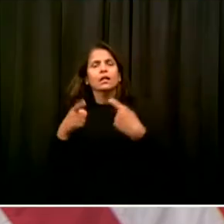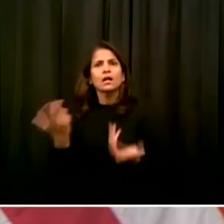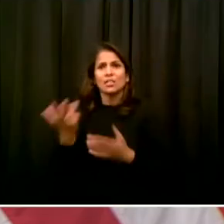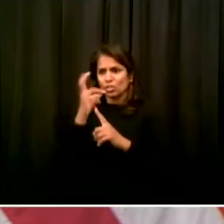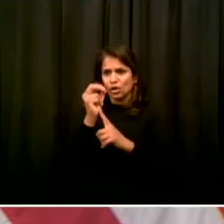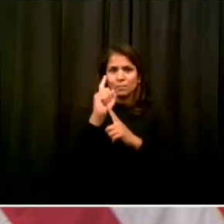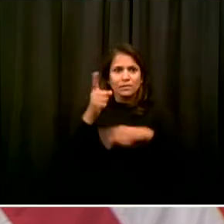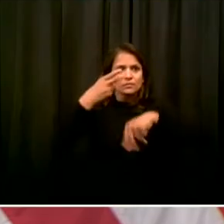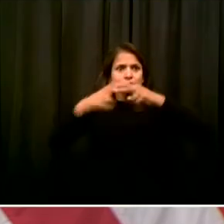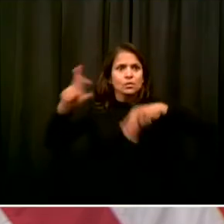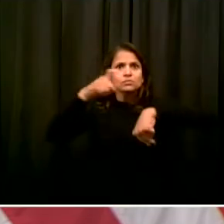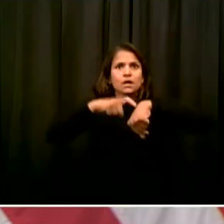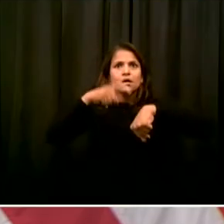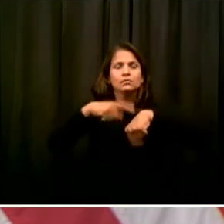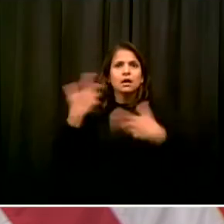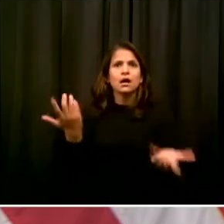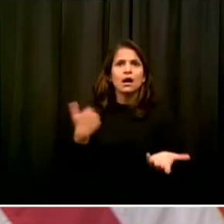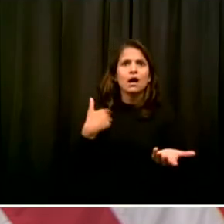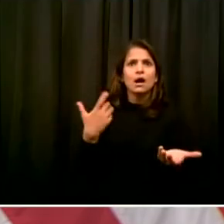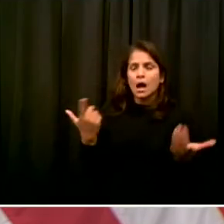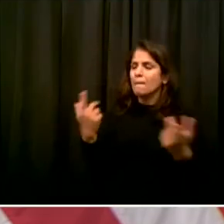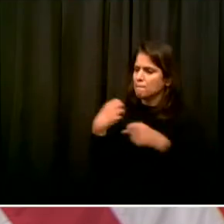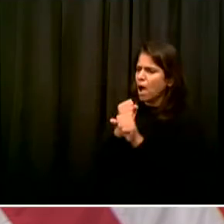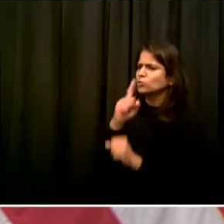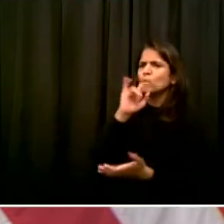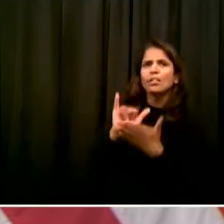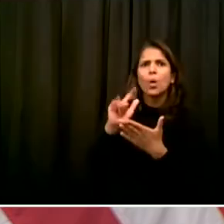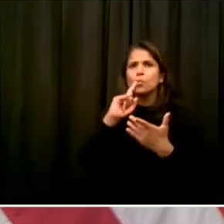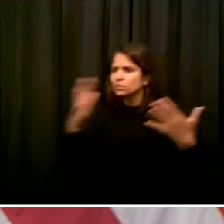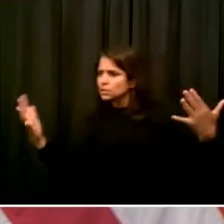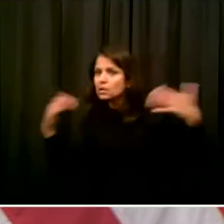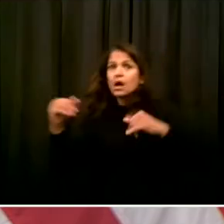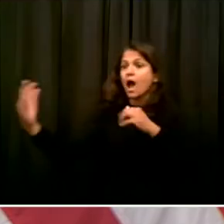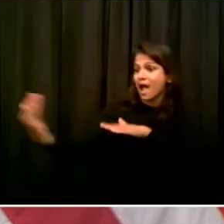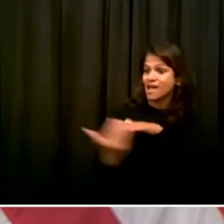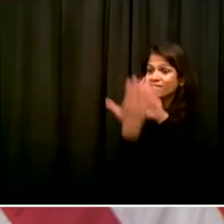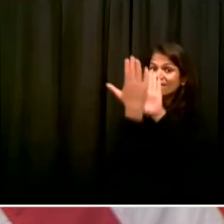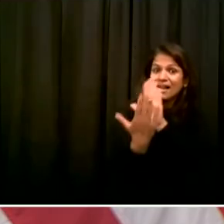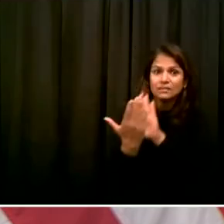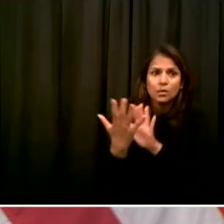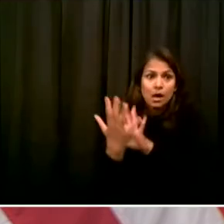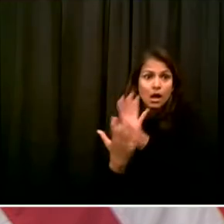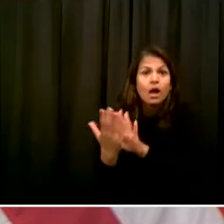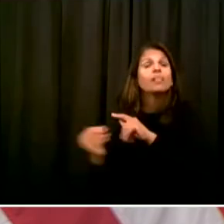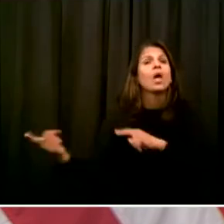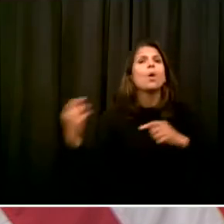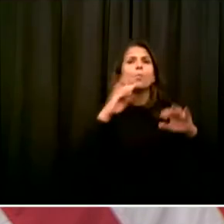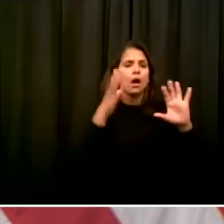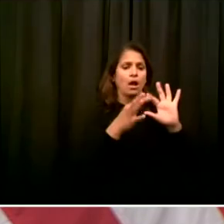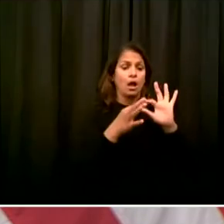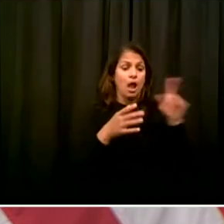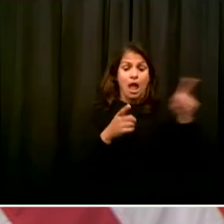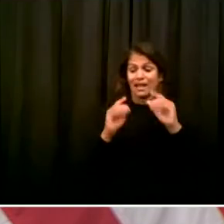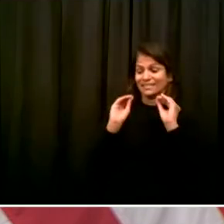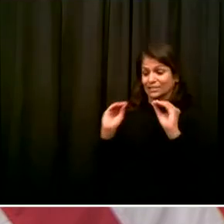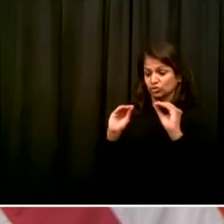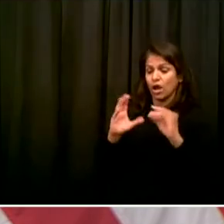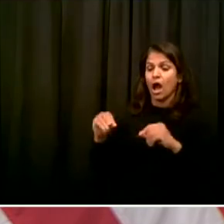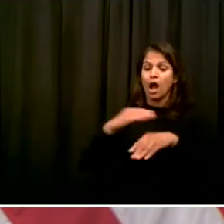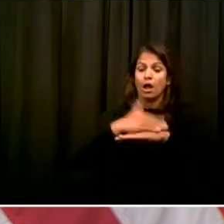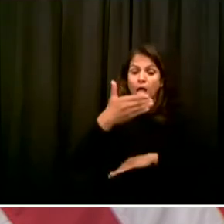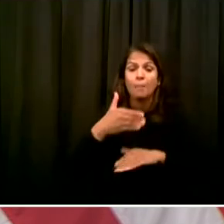MINUTE PERIOD EVERY